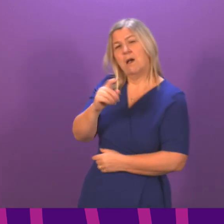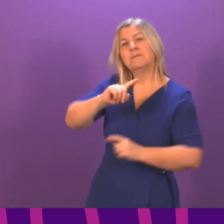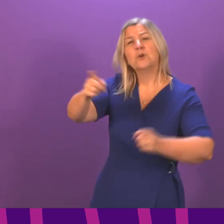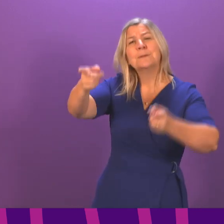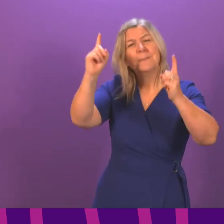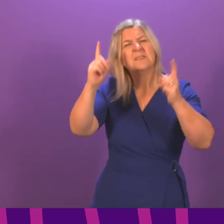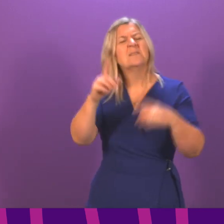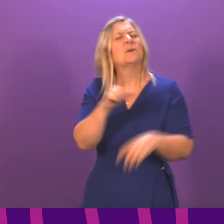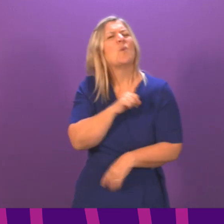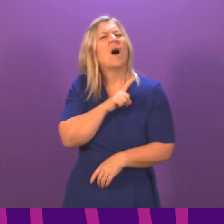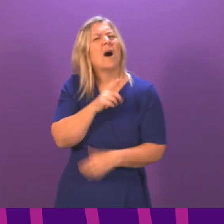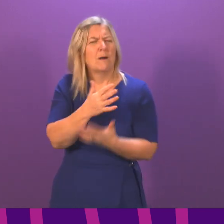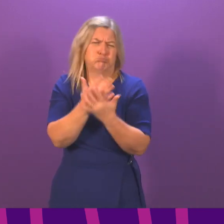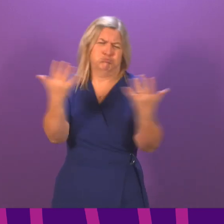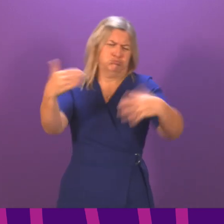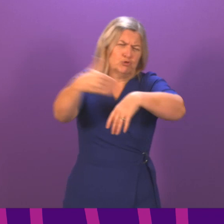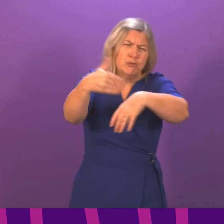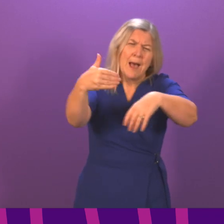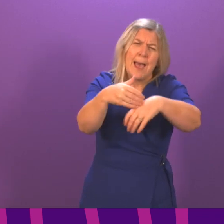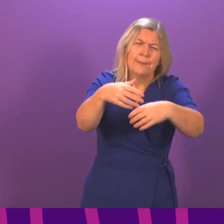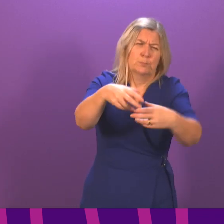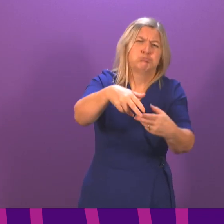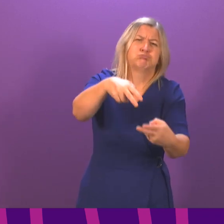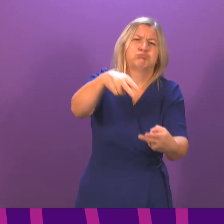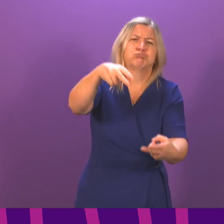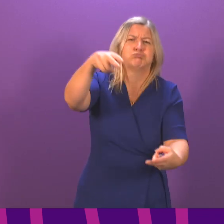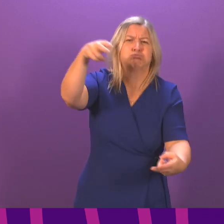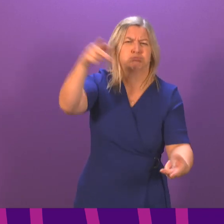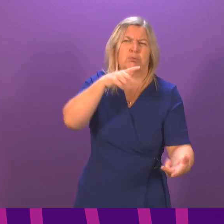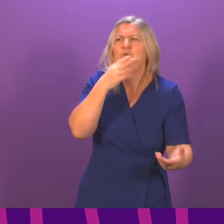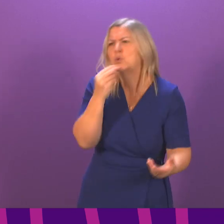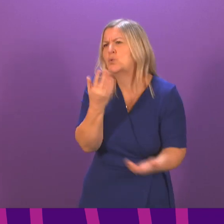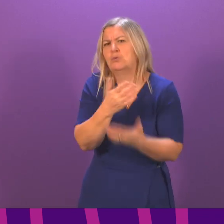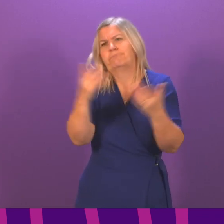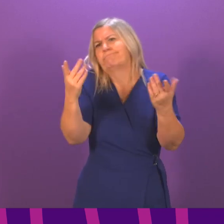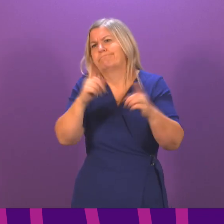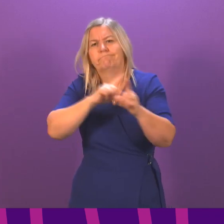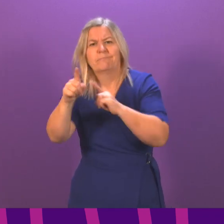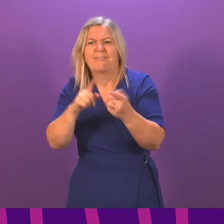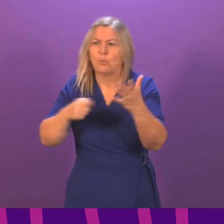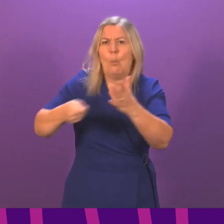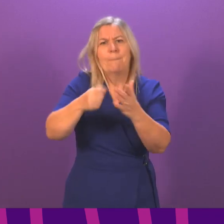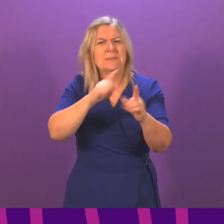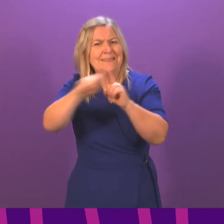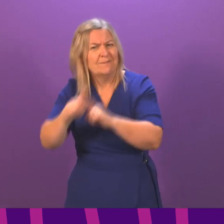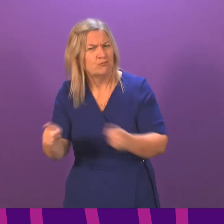crimes involving offensive weapons reportedly continue to be on the rise, and what action the Scottish Government is taking to tackle this. (S5F-04595)